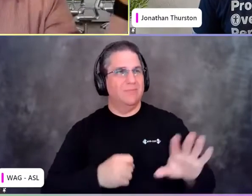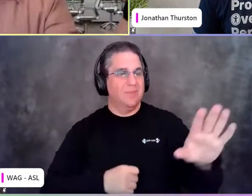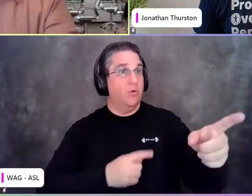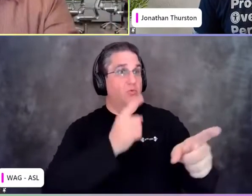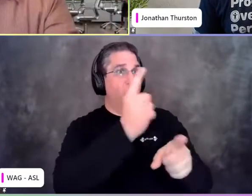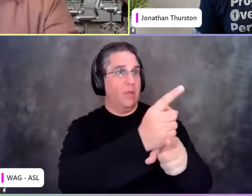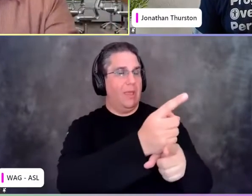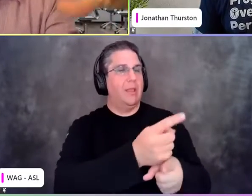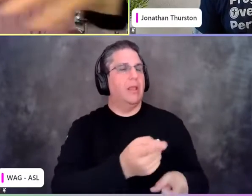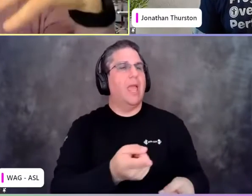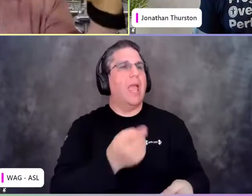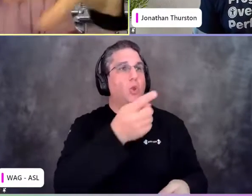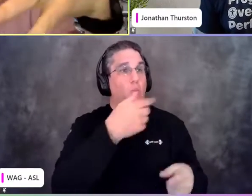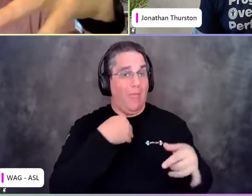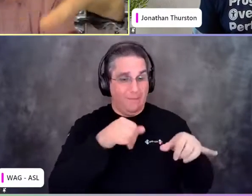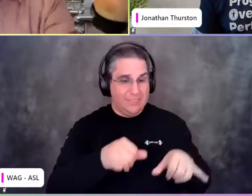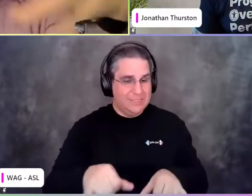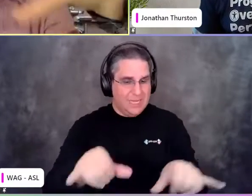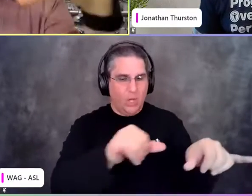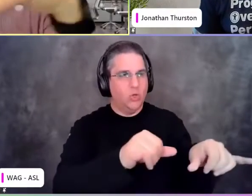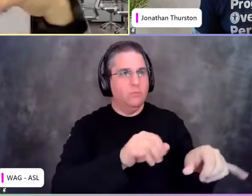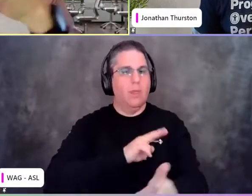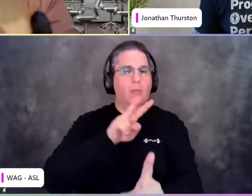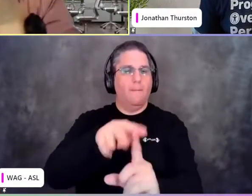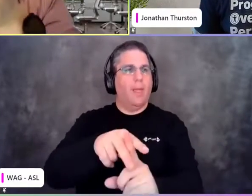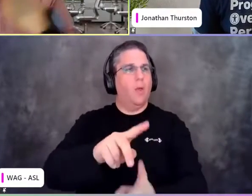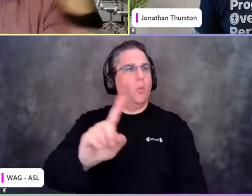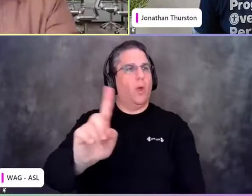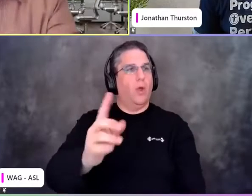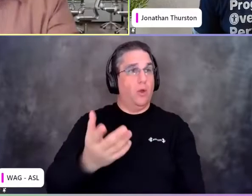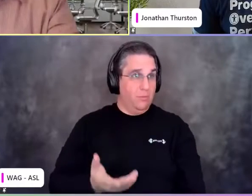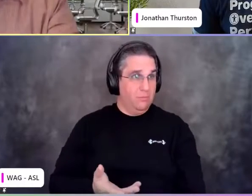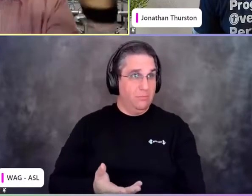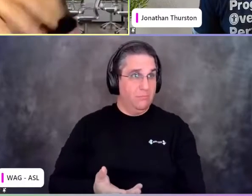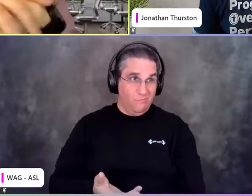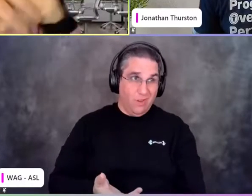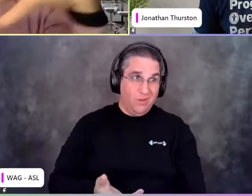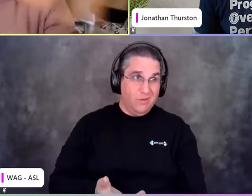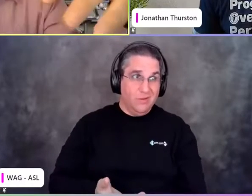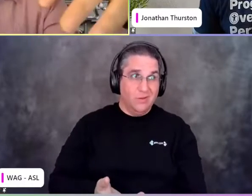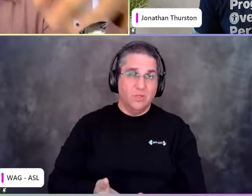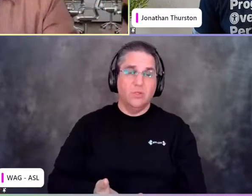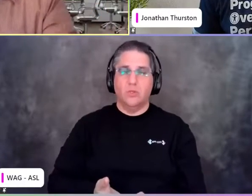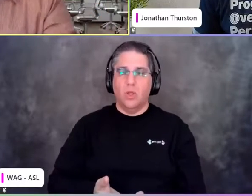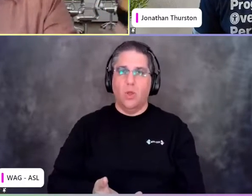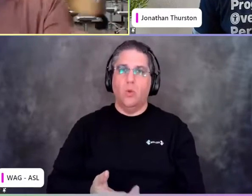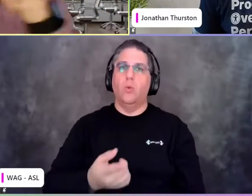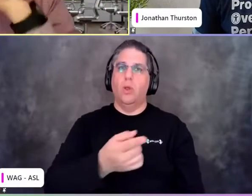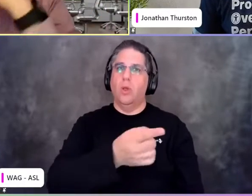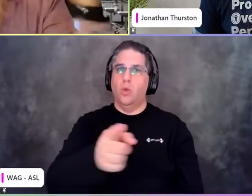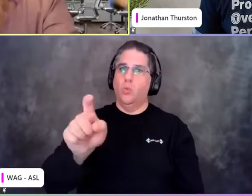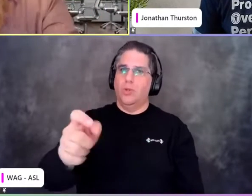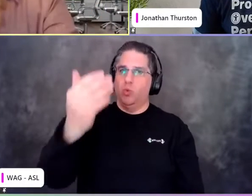well. And a huge sign of maturity. [JAMES] And where are those standards being used? As